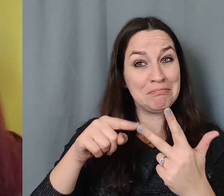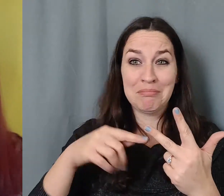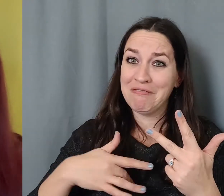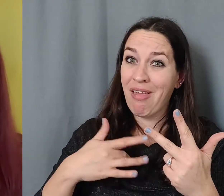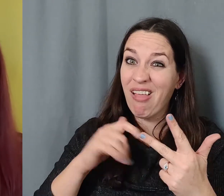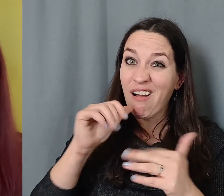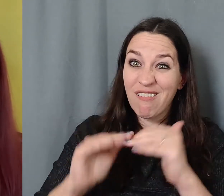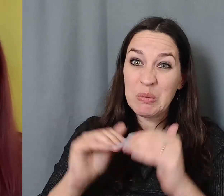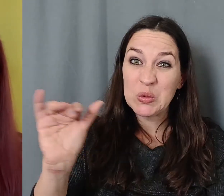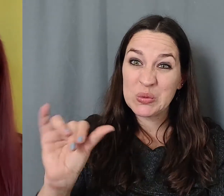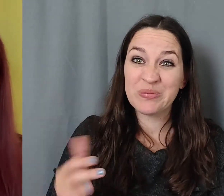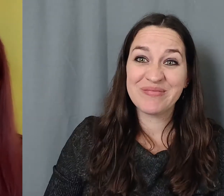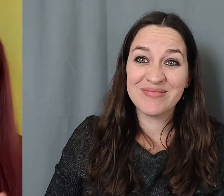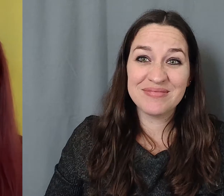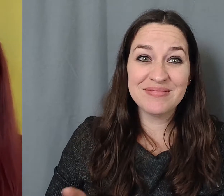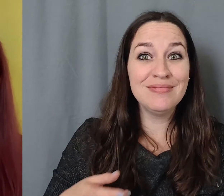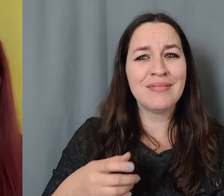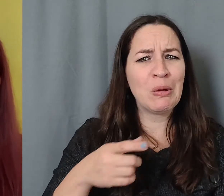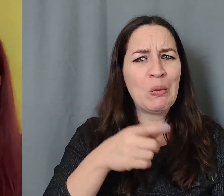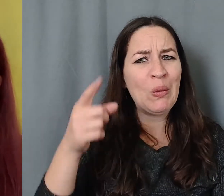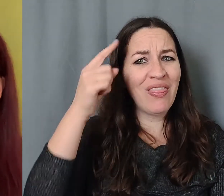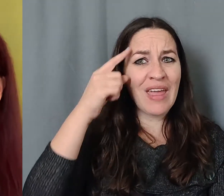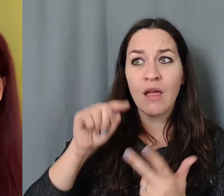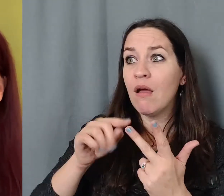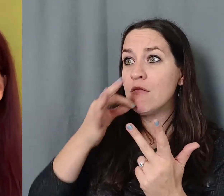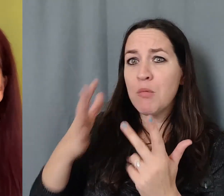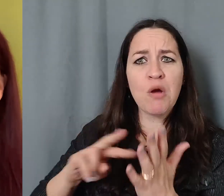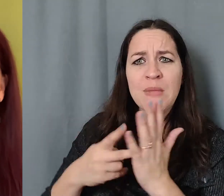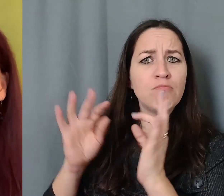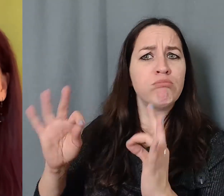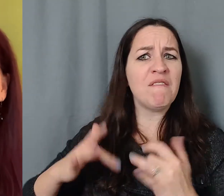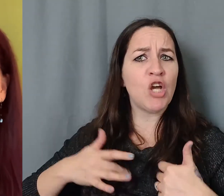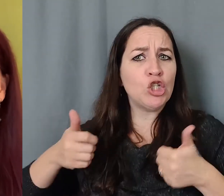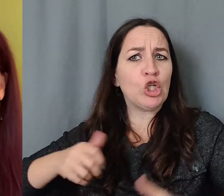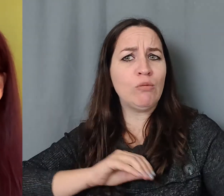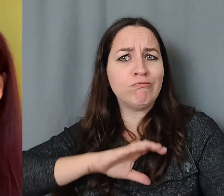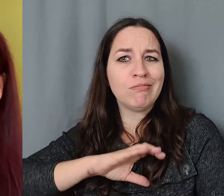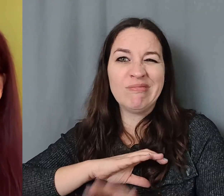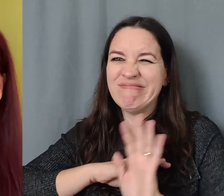some discomforts with that, too. You know, people often think like, "oh, if I was just great at this, I would love it and I would feel great about it all the time."